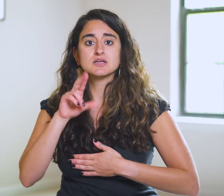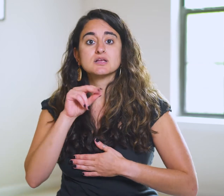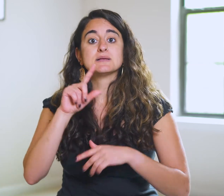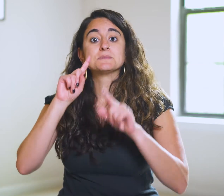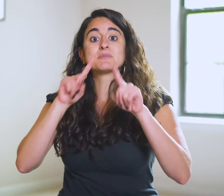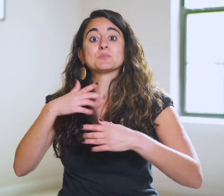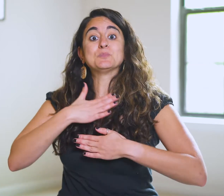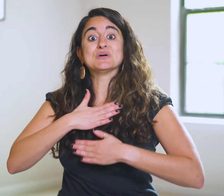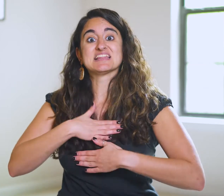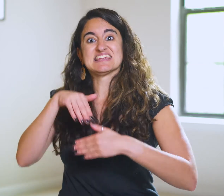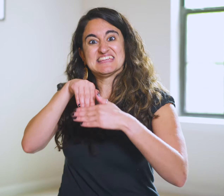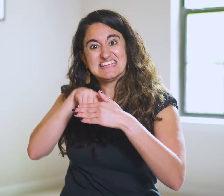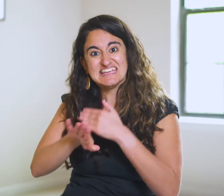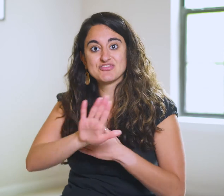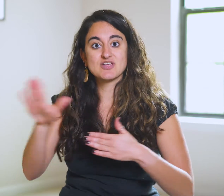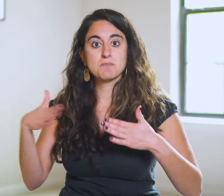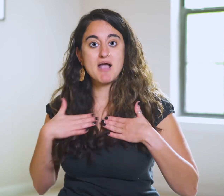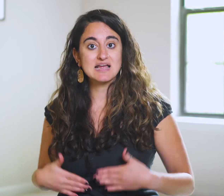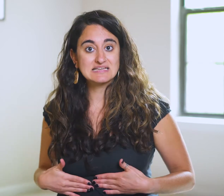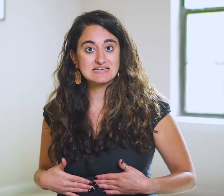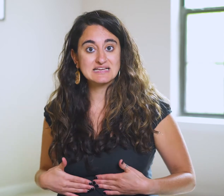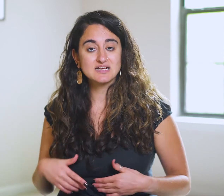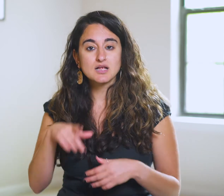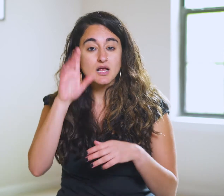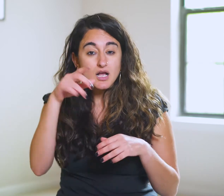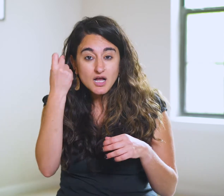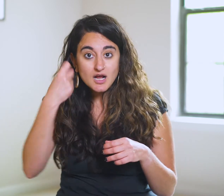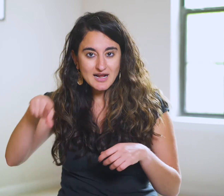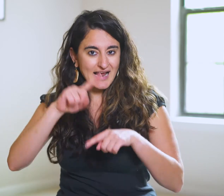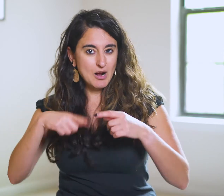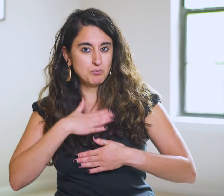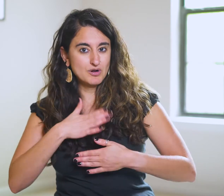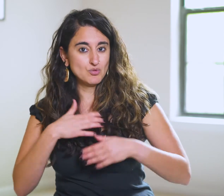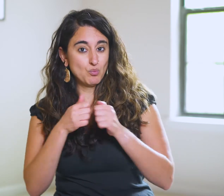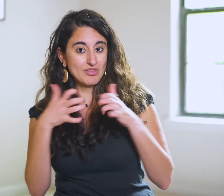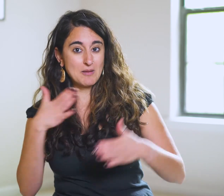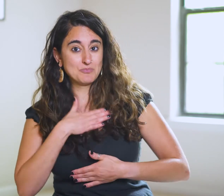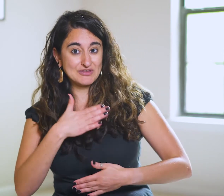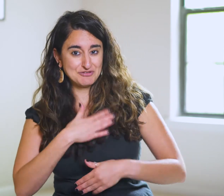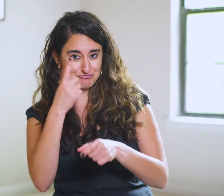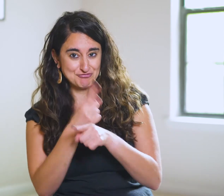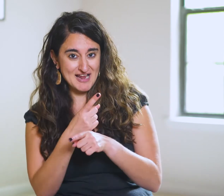He commands the breath to enter the bodies. They can’t breathe without breath.